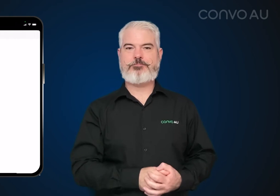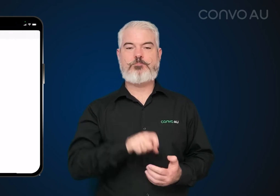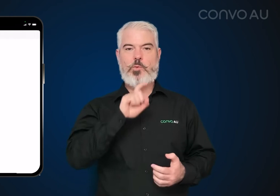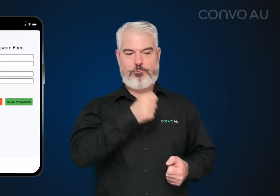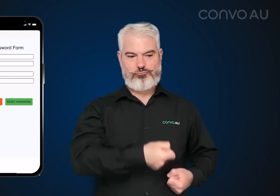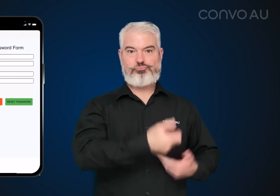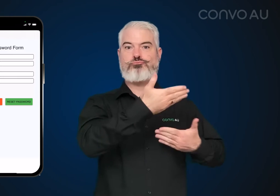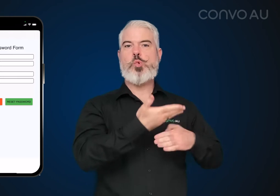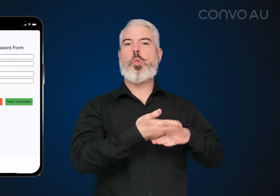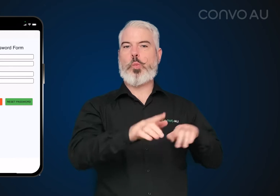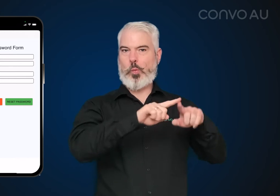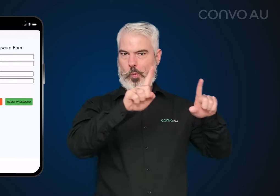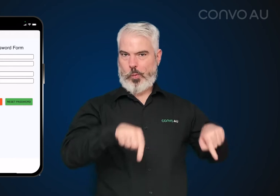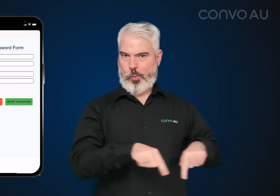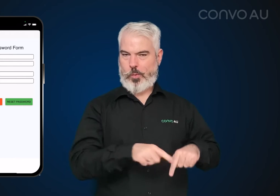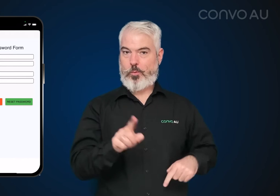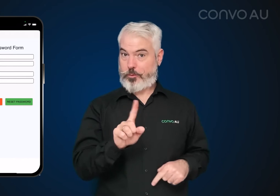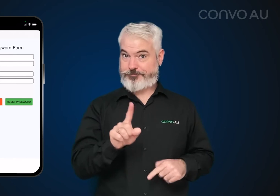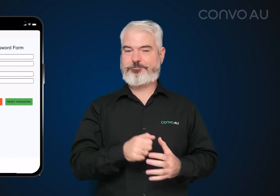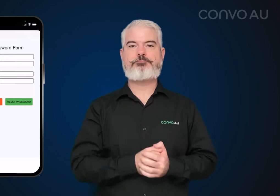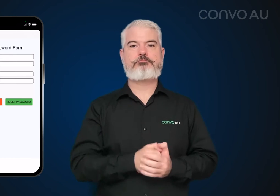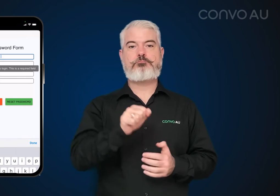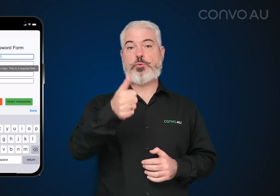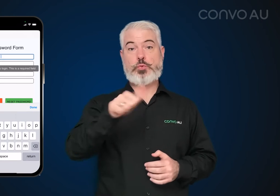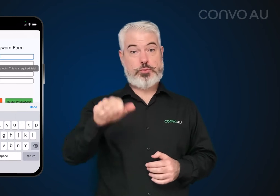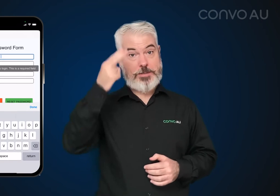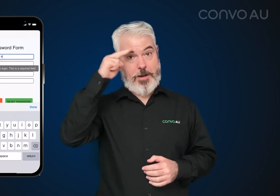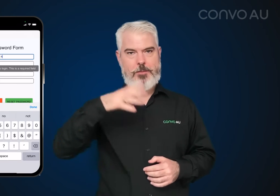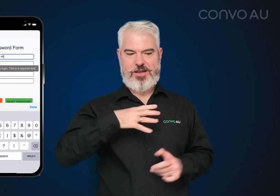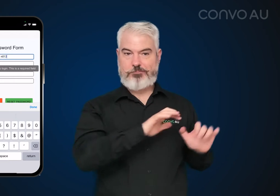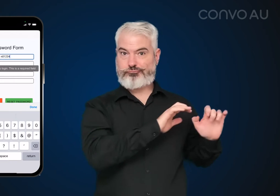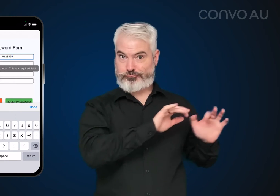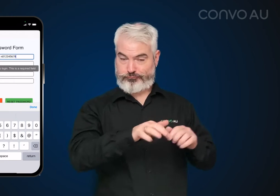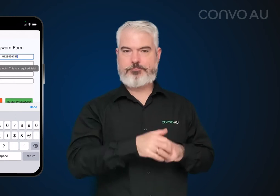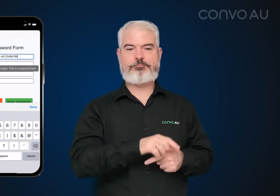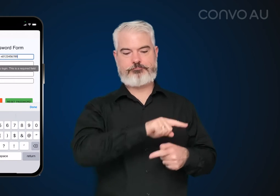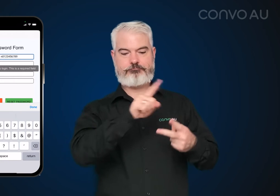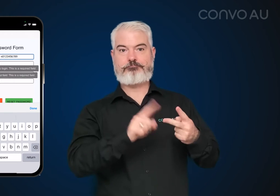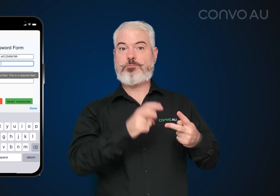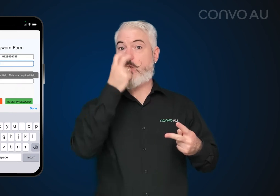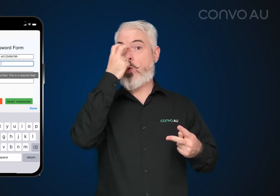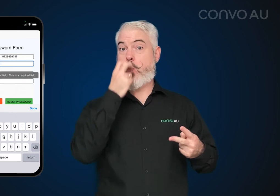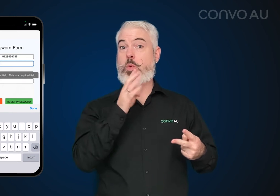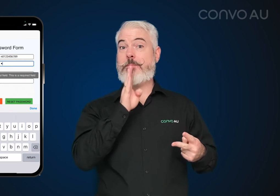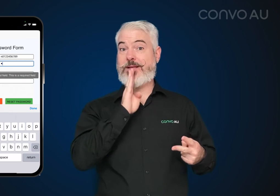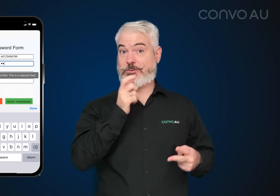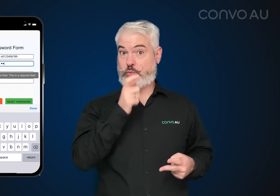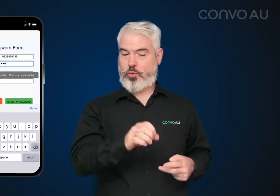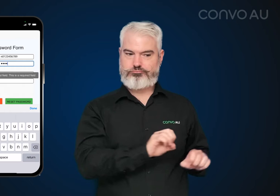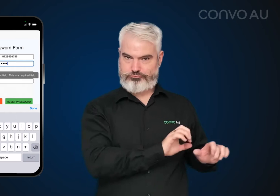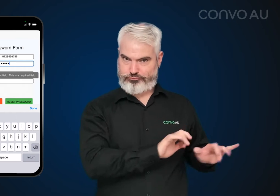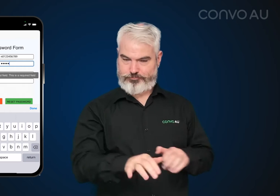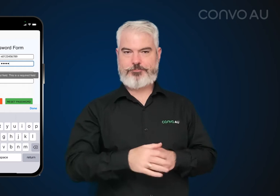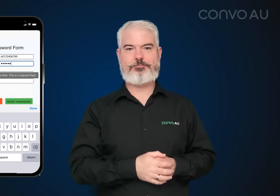Put your username and old password in,